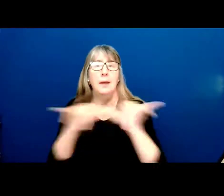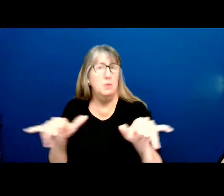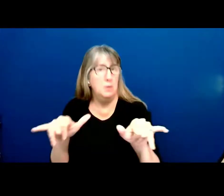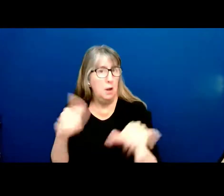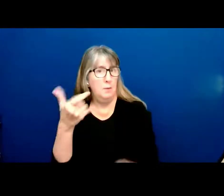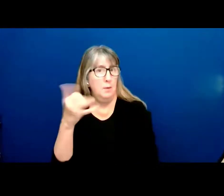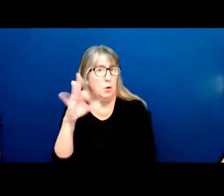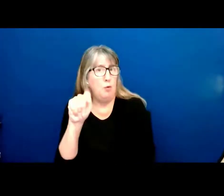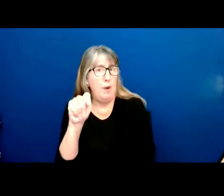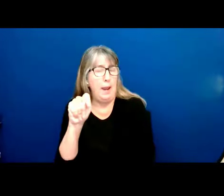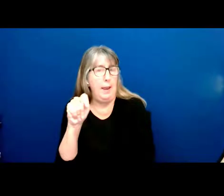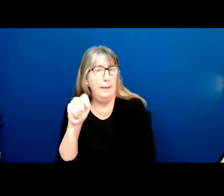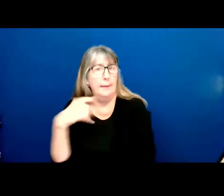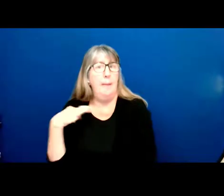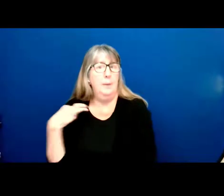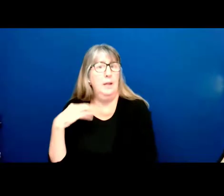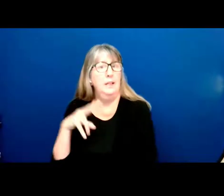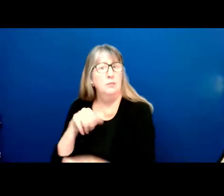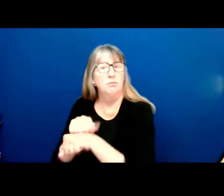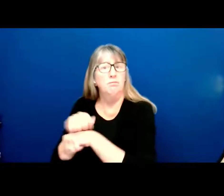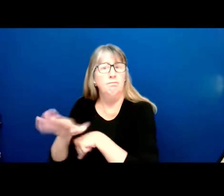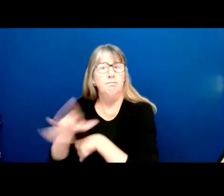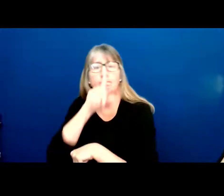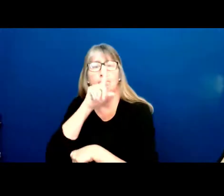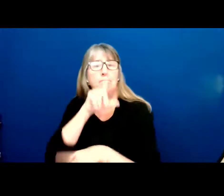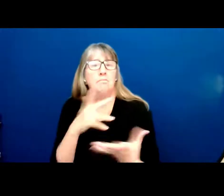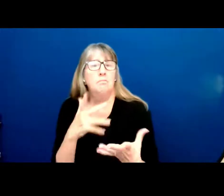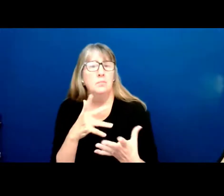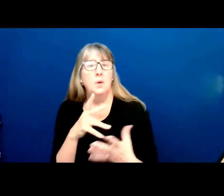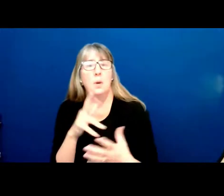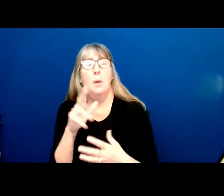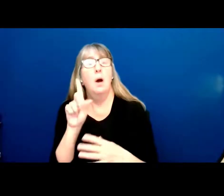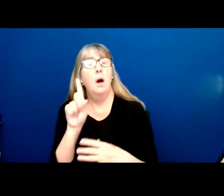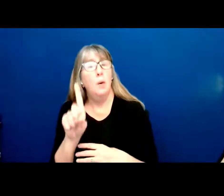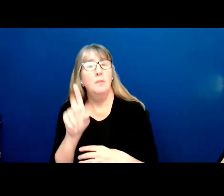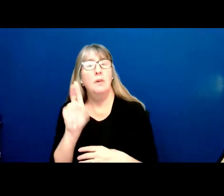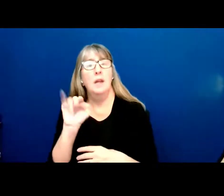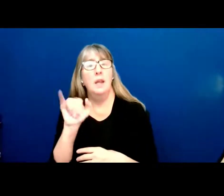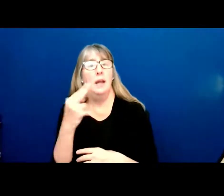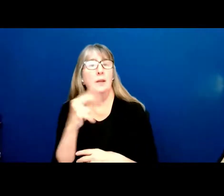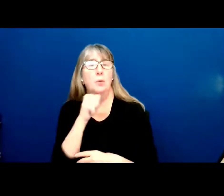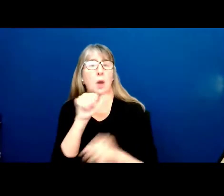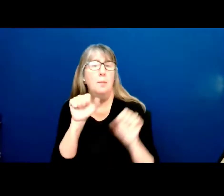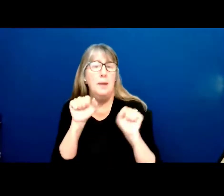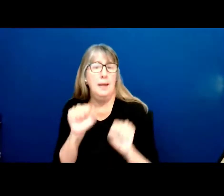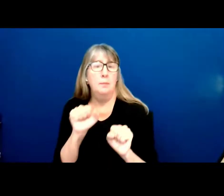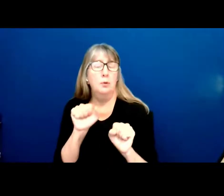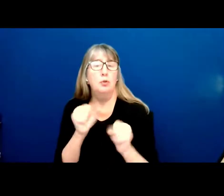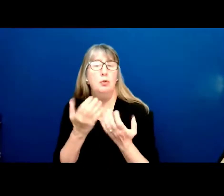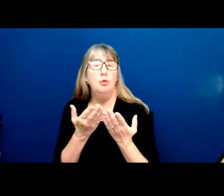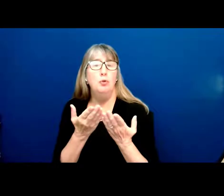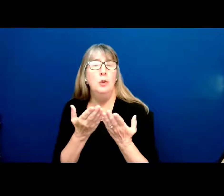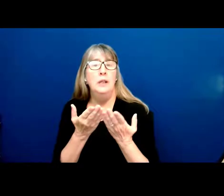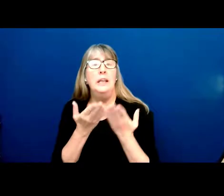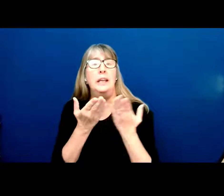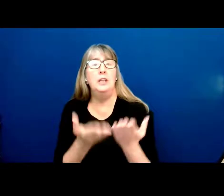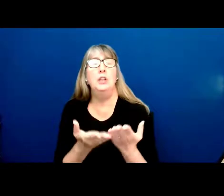The NIH will not be able to issue the pending application until the policy is submitted.